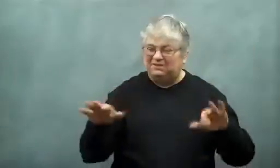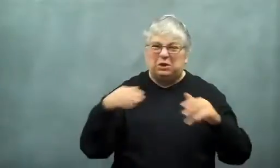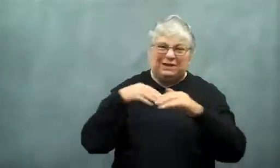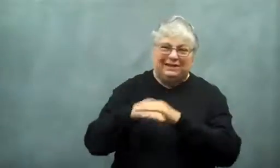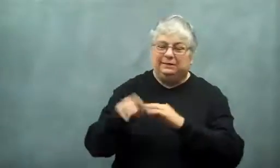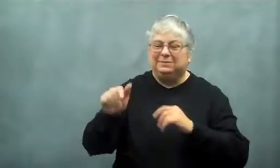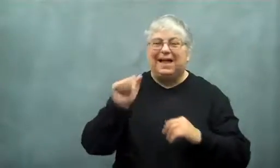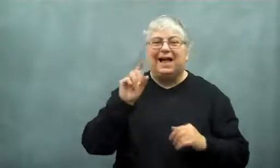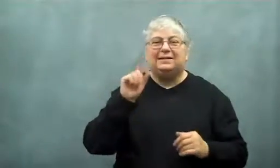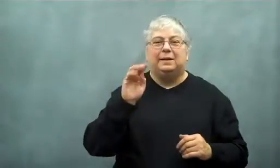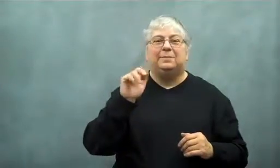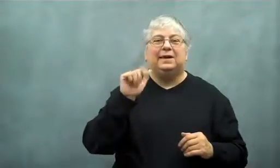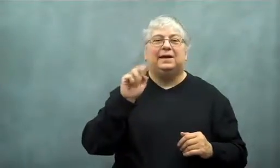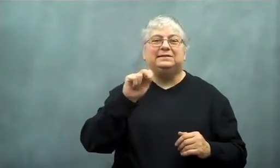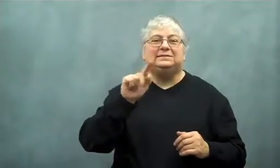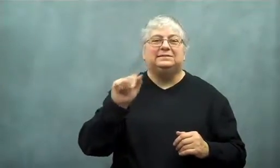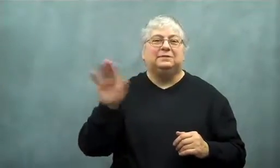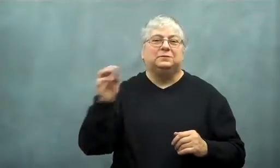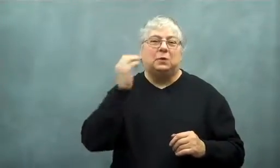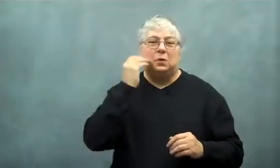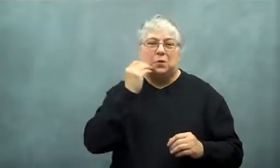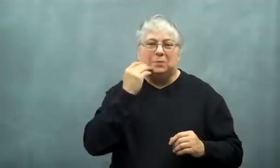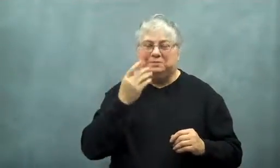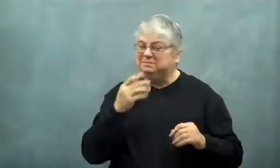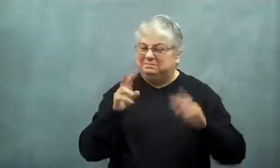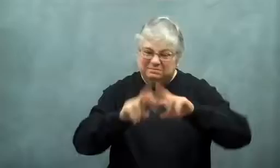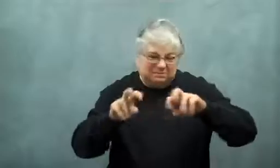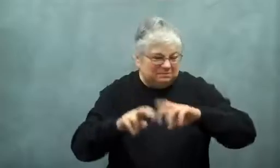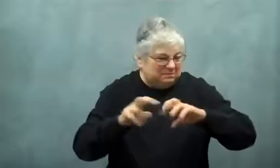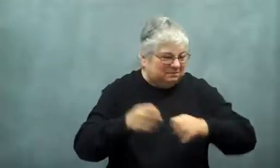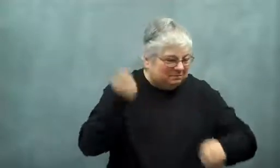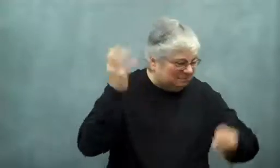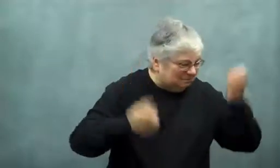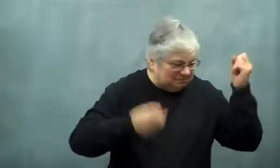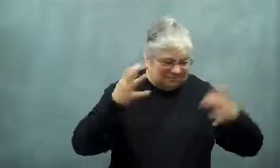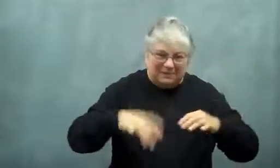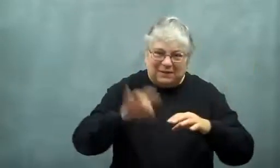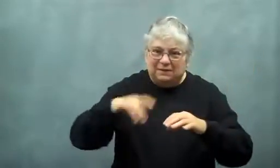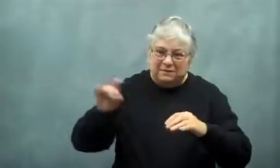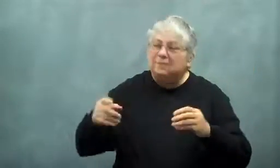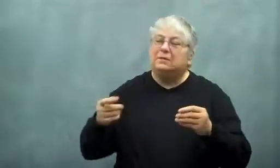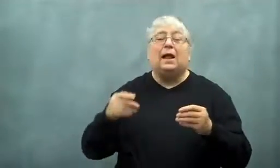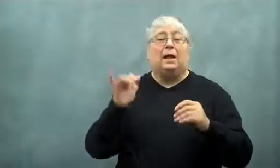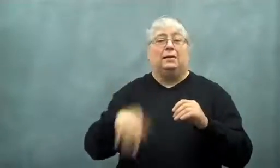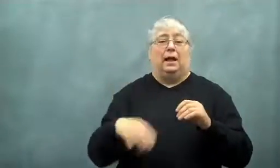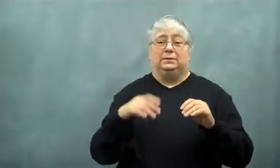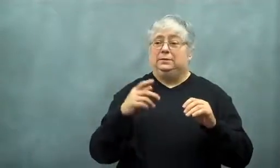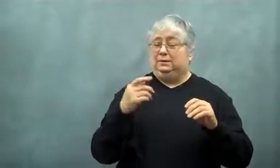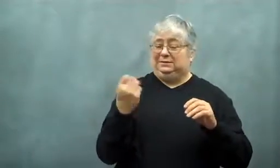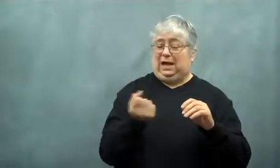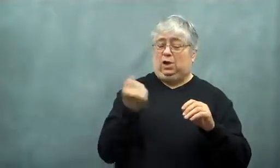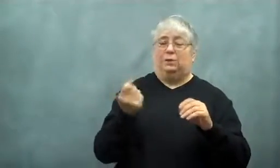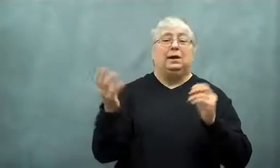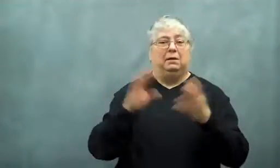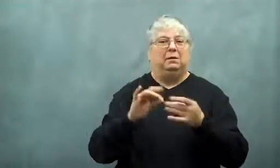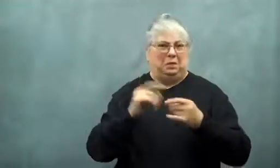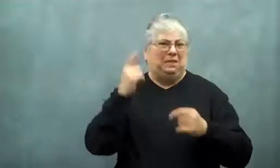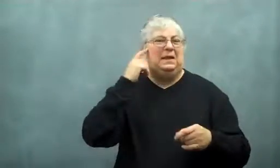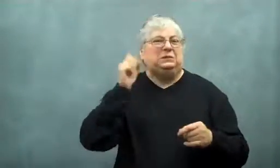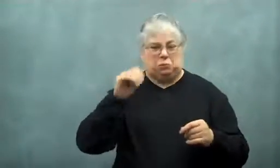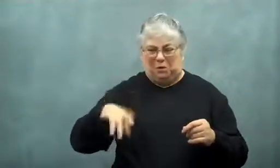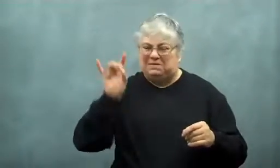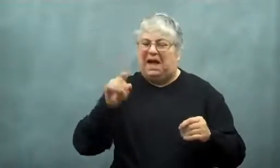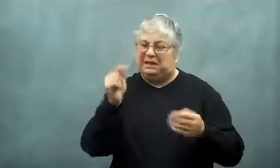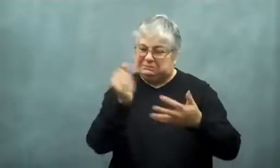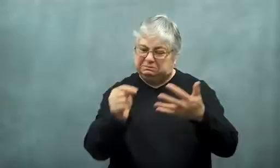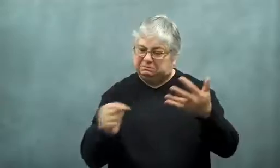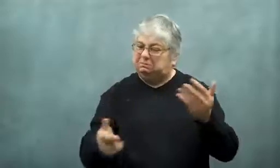Adam Lanza's home was searched.